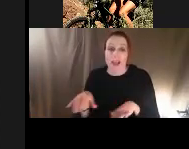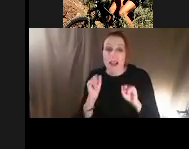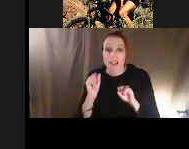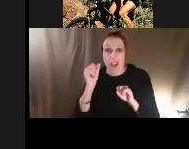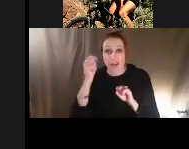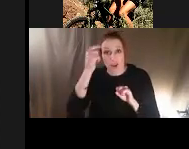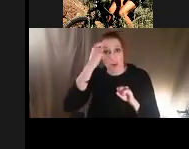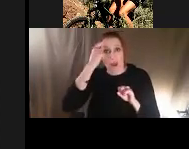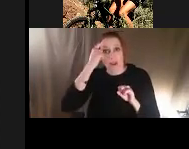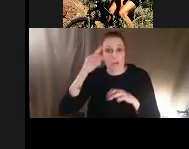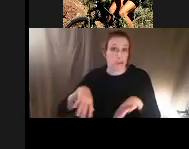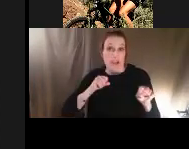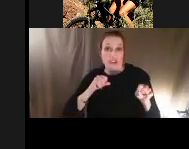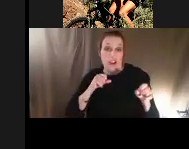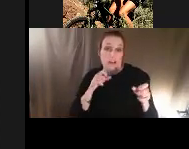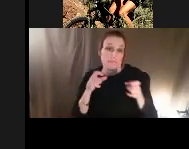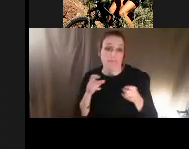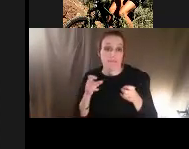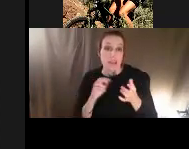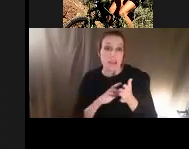to trauma is not always in the full control of the